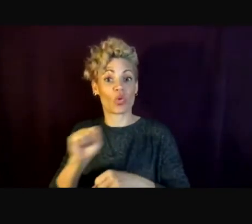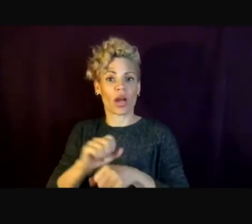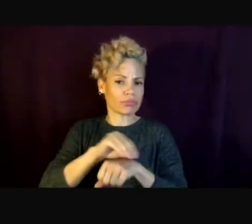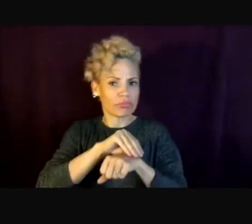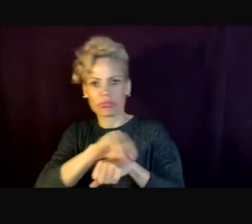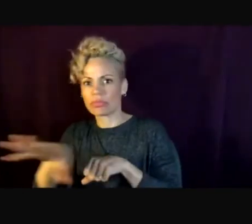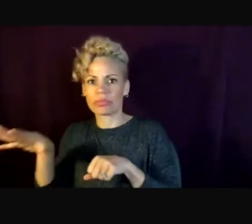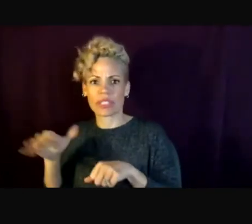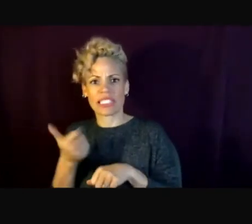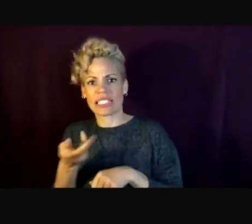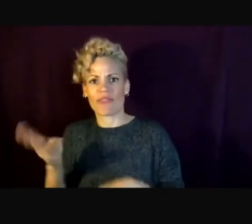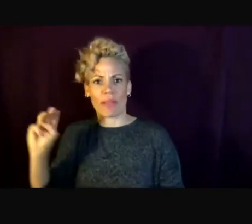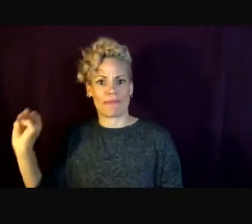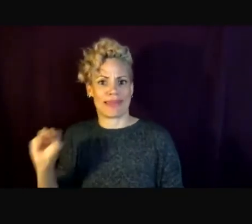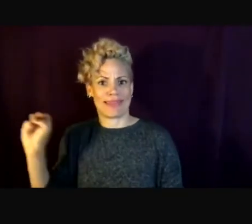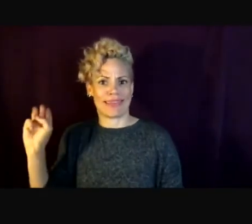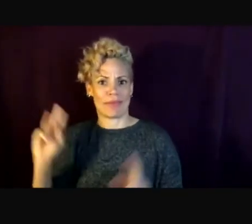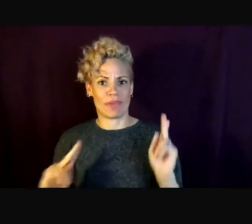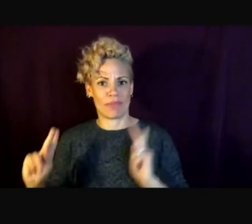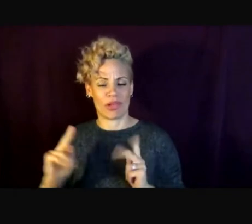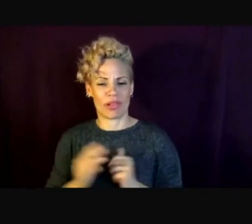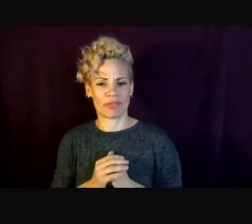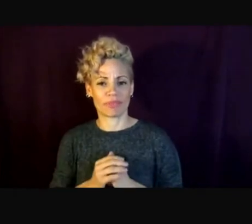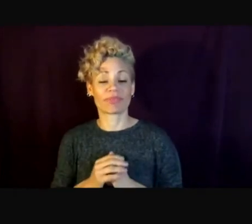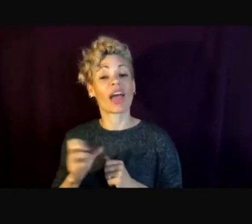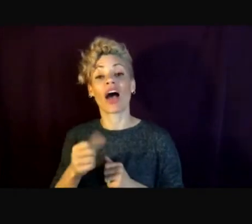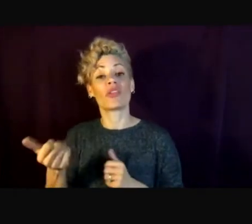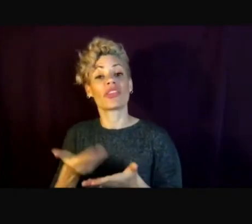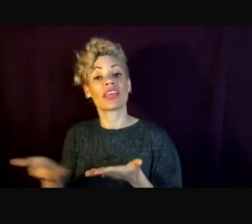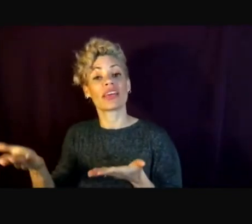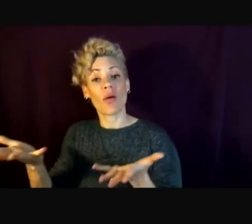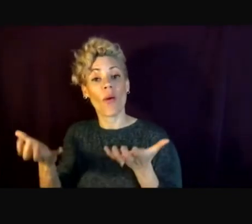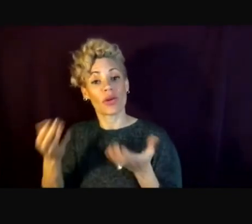you might get an impression that I was somewhat upset